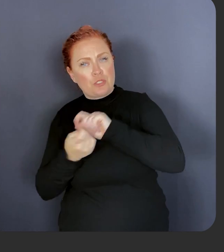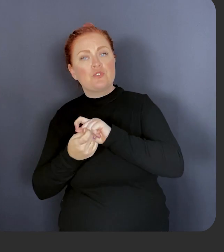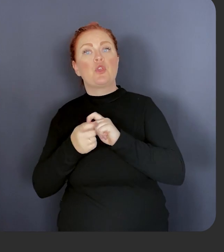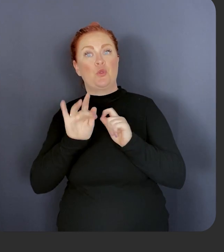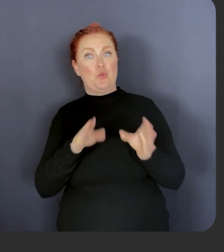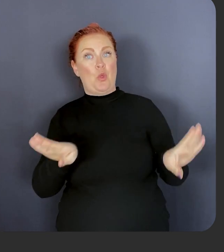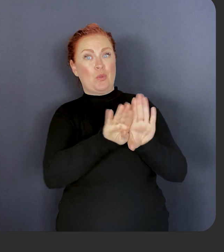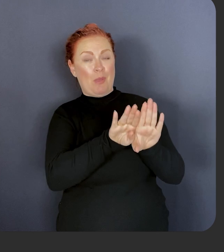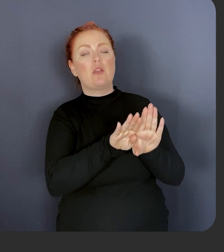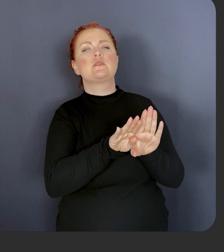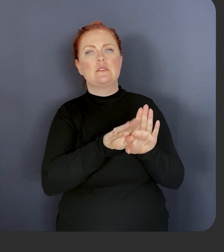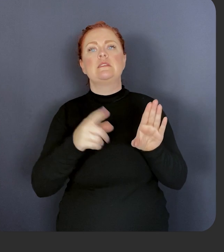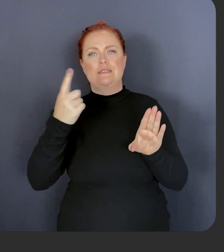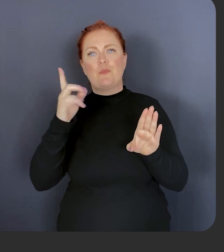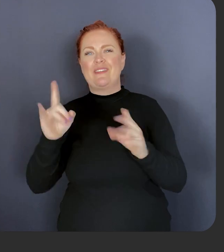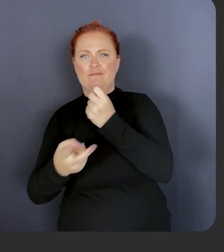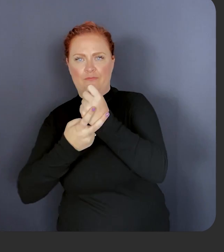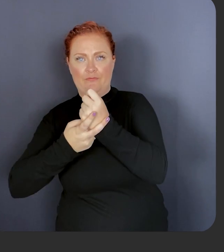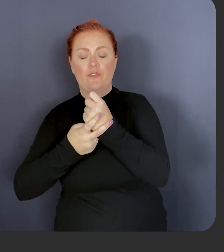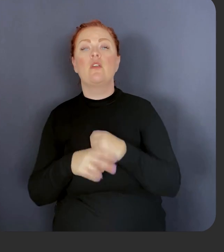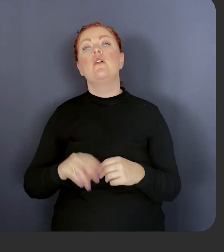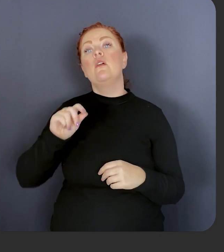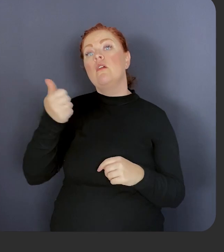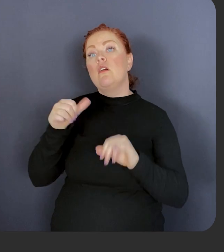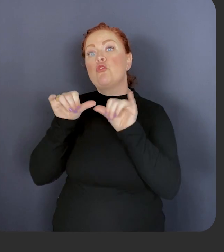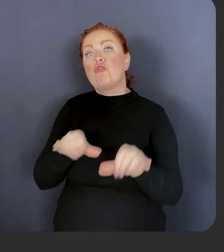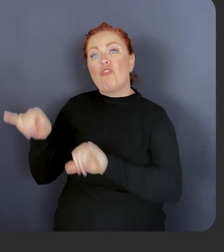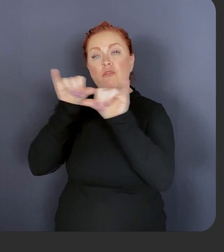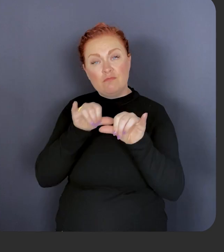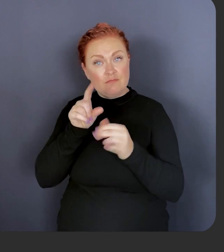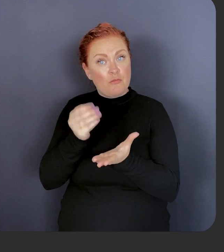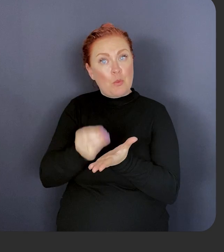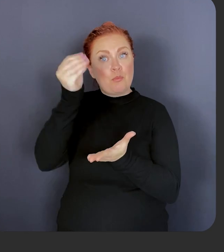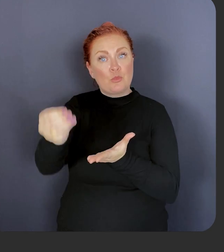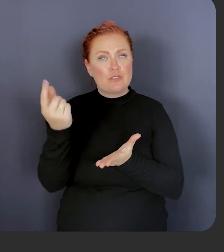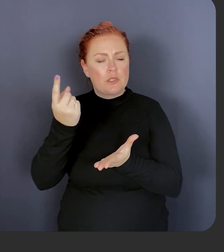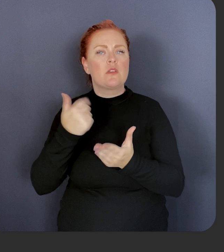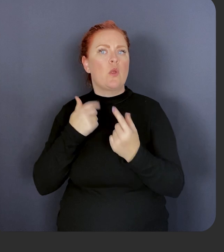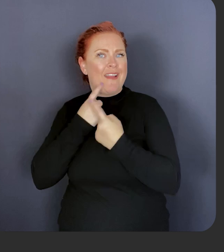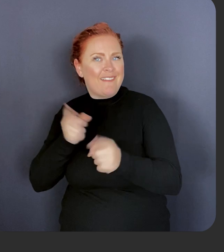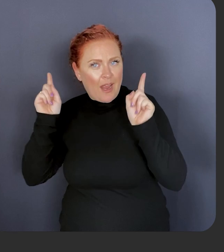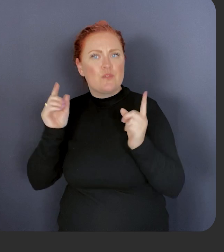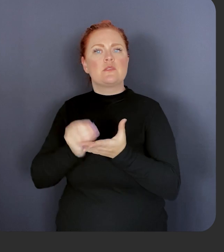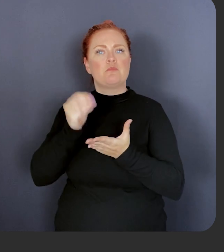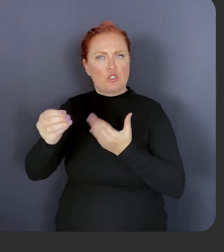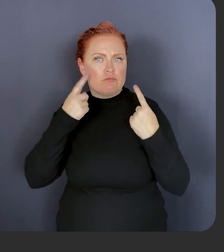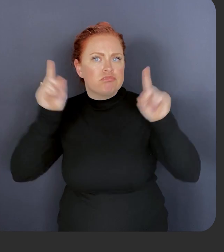You exited that dialogue and something happened. Another common thing is if you make a purchase, I want to announce that that purchase was made.